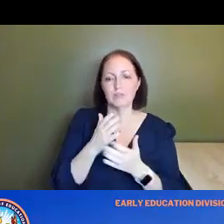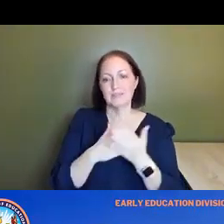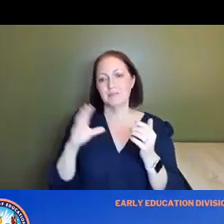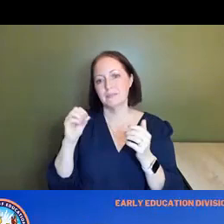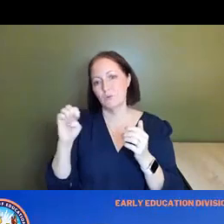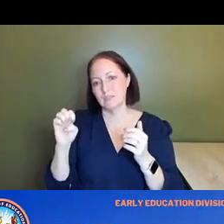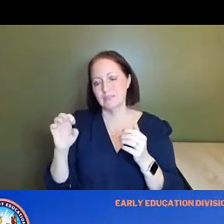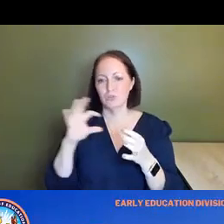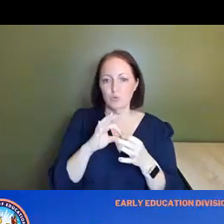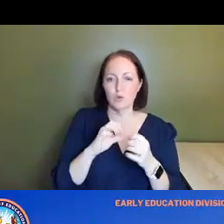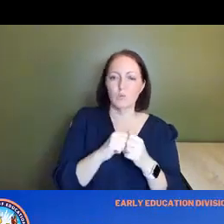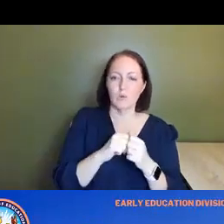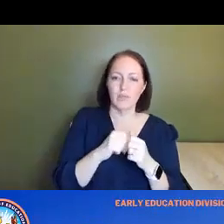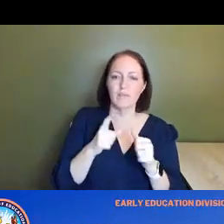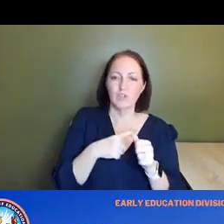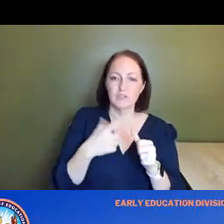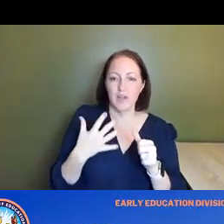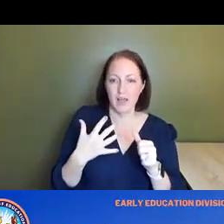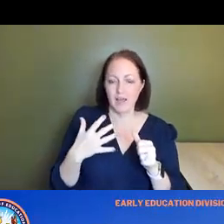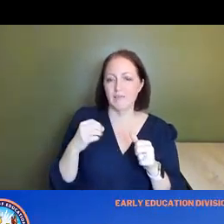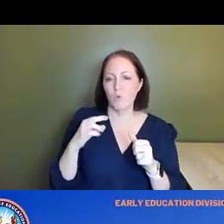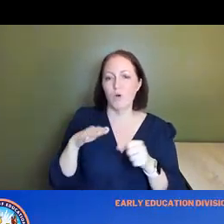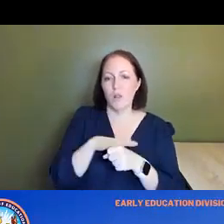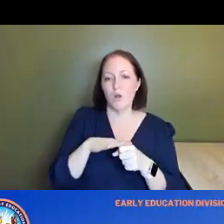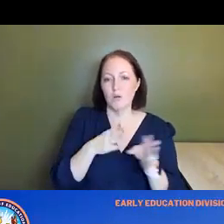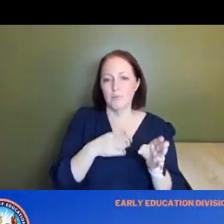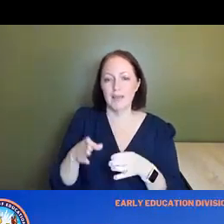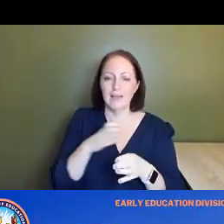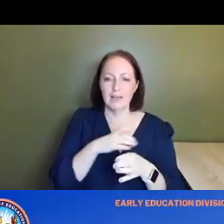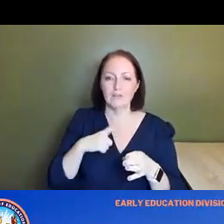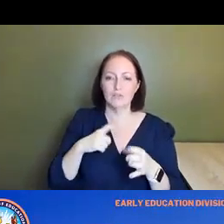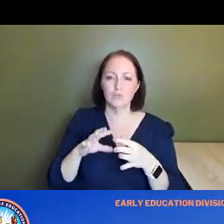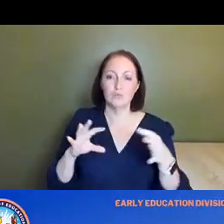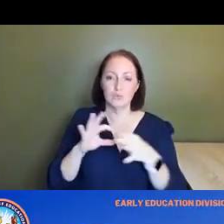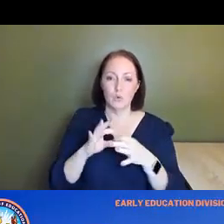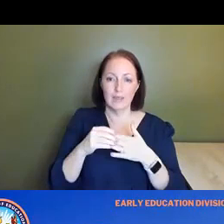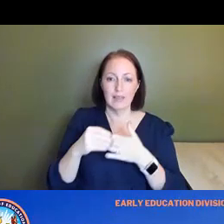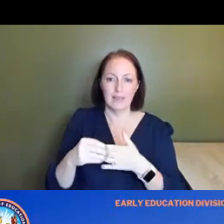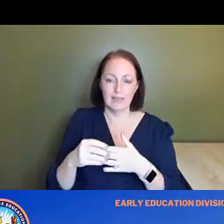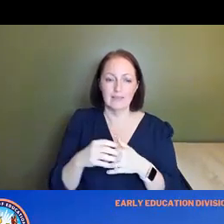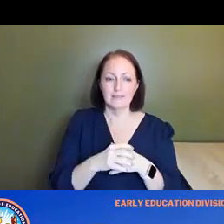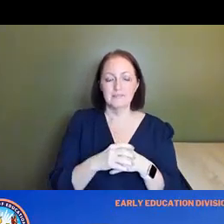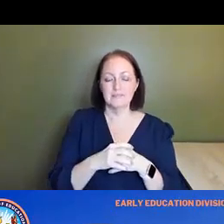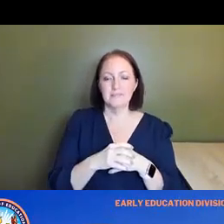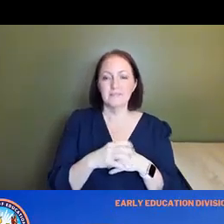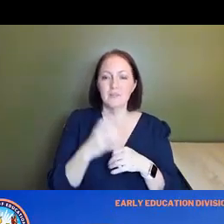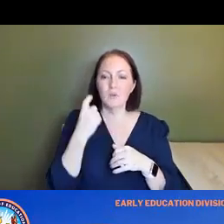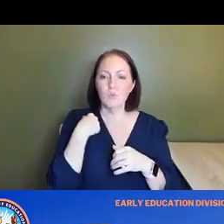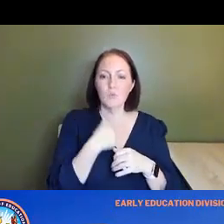First 5 and/or their Local Planning Council to jointly lead. And as we mentioned before